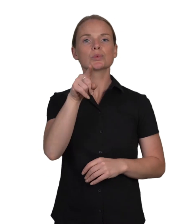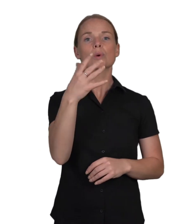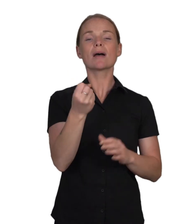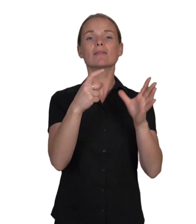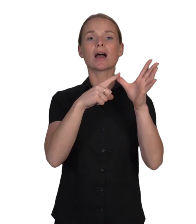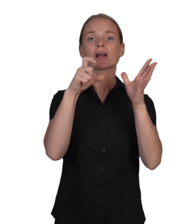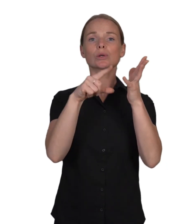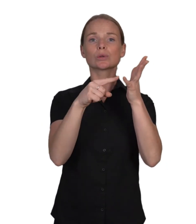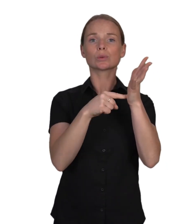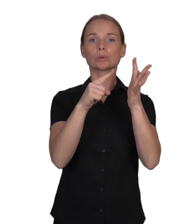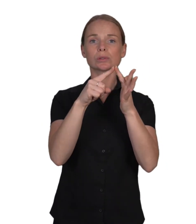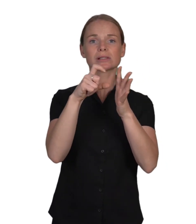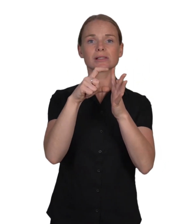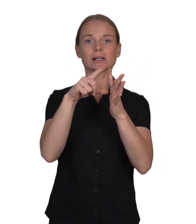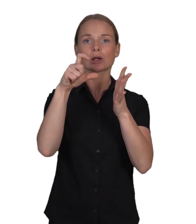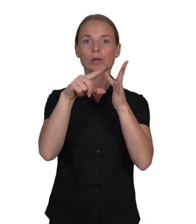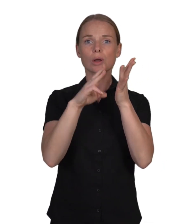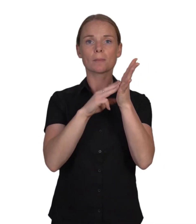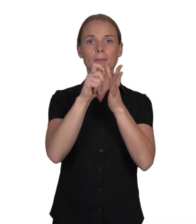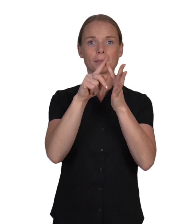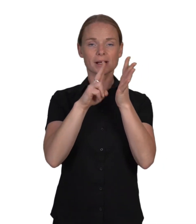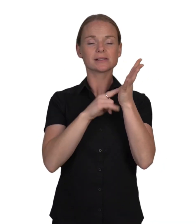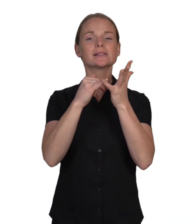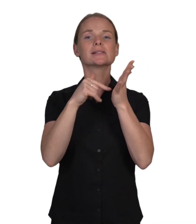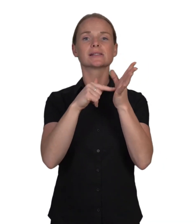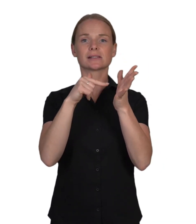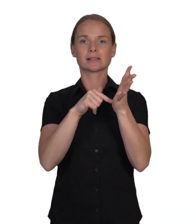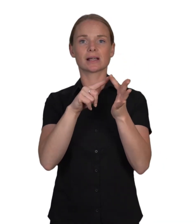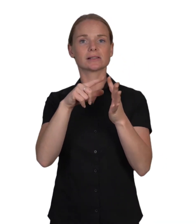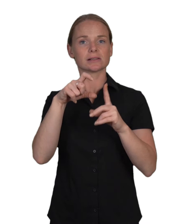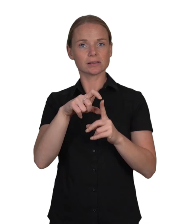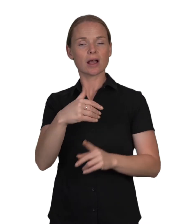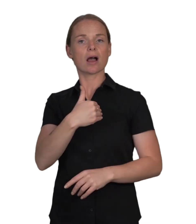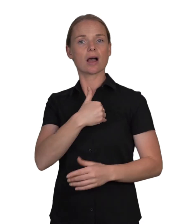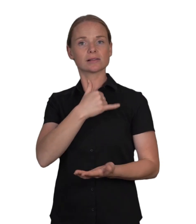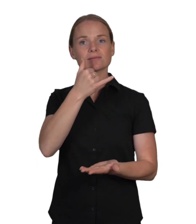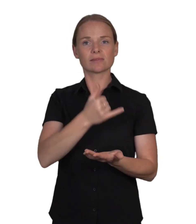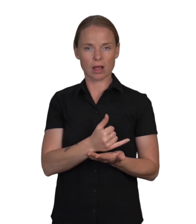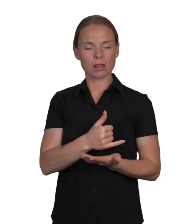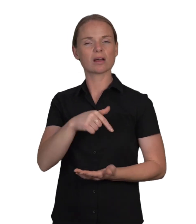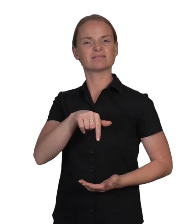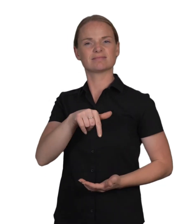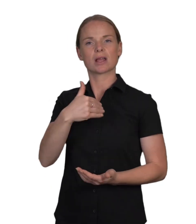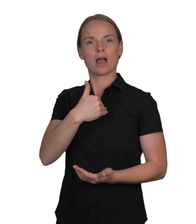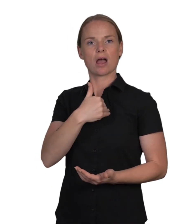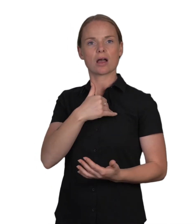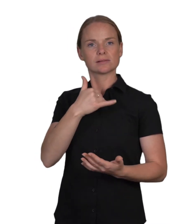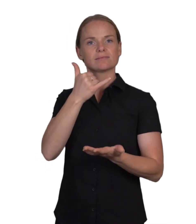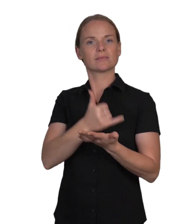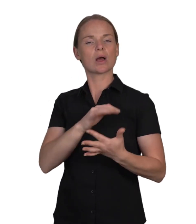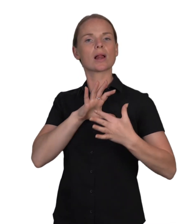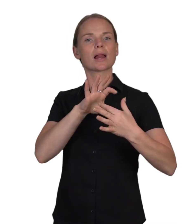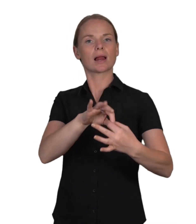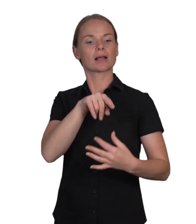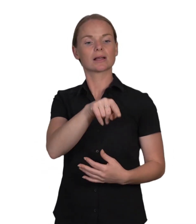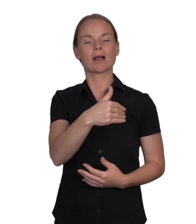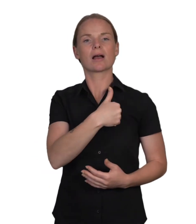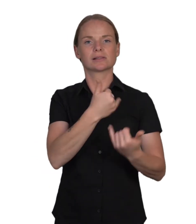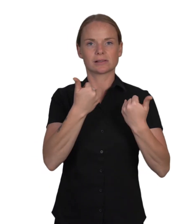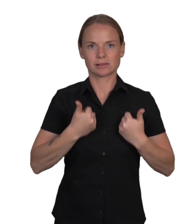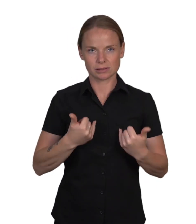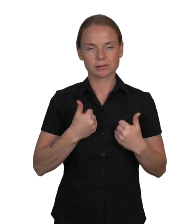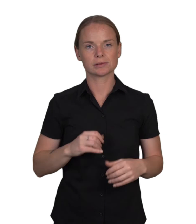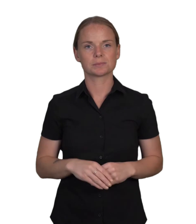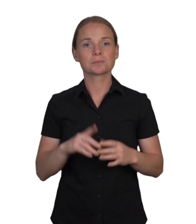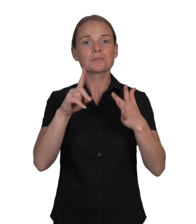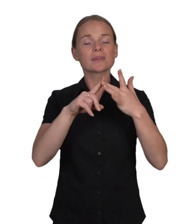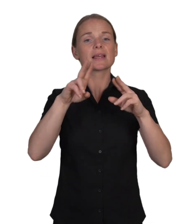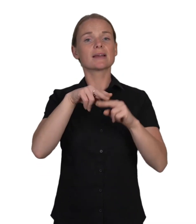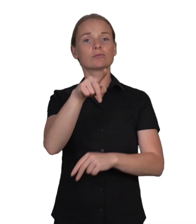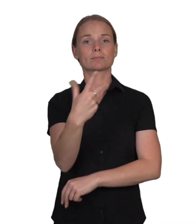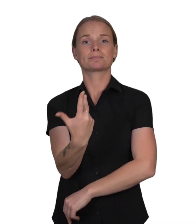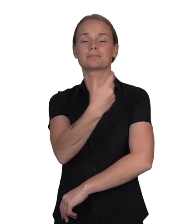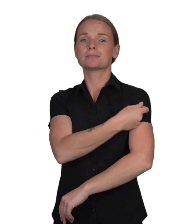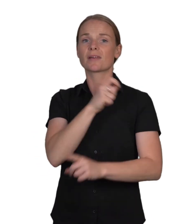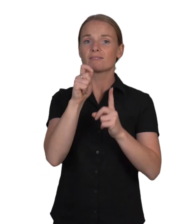Acute decompensated heart failure.